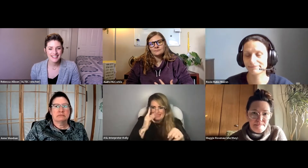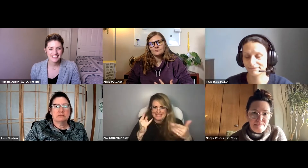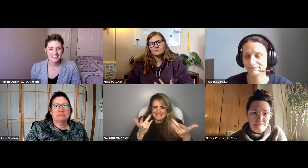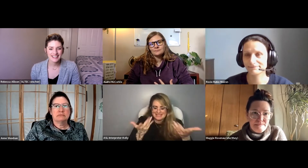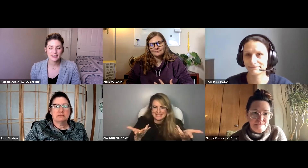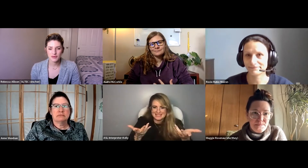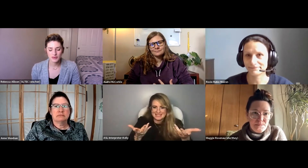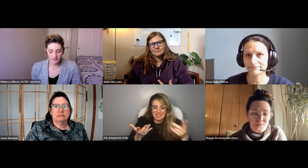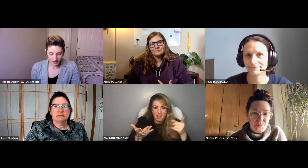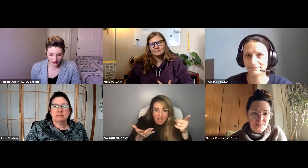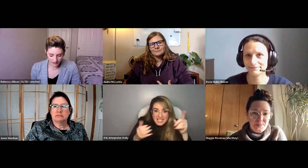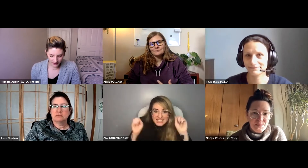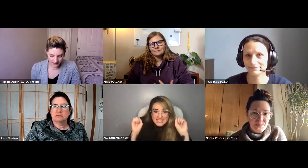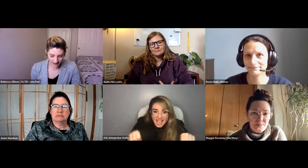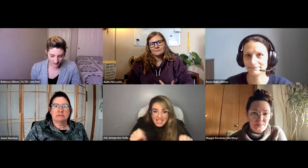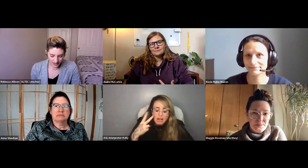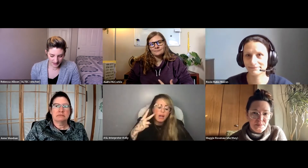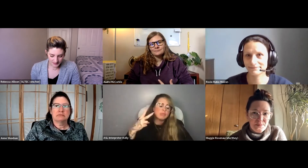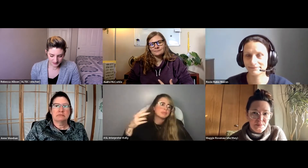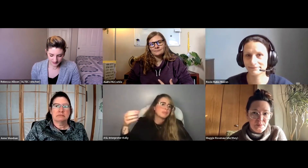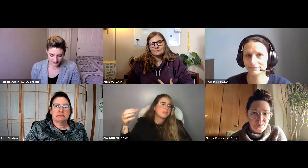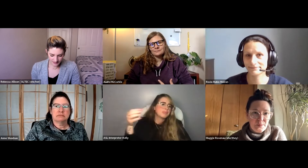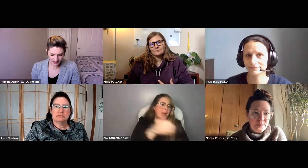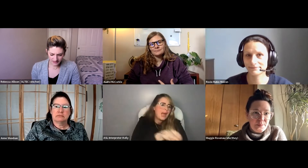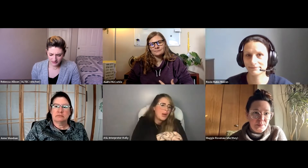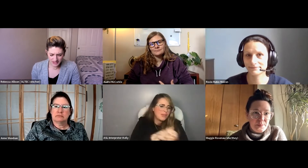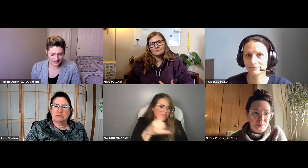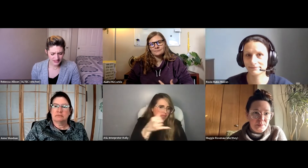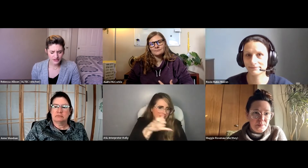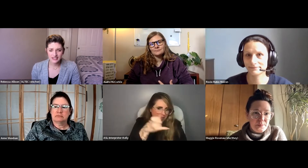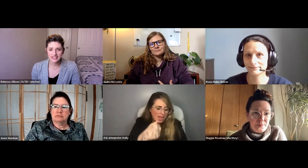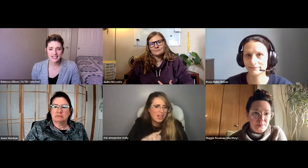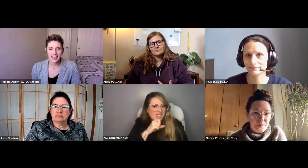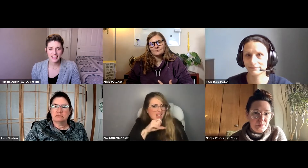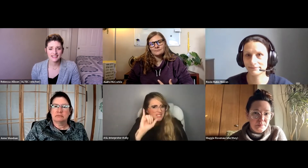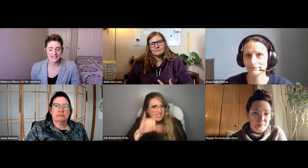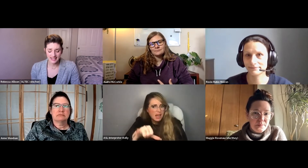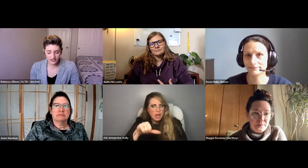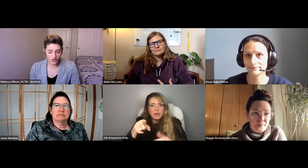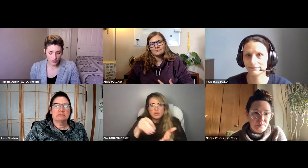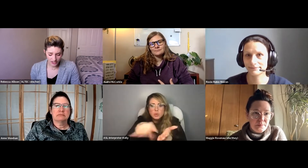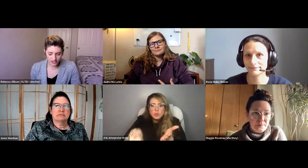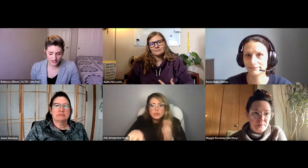so that seems really powerful in that way. I love that these students can ask, can answer questions